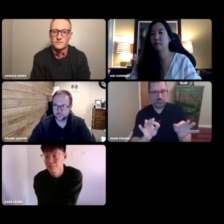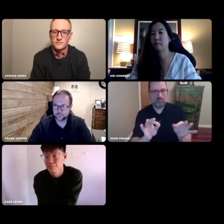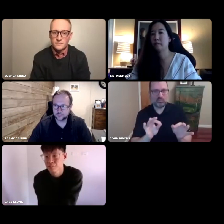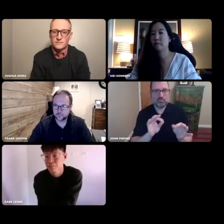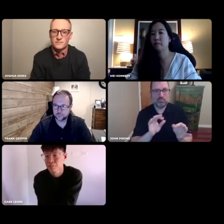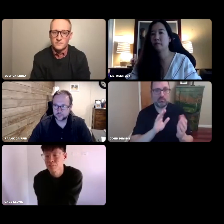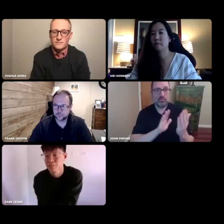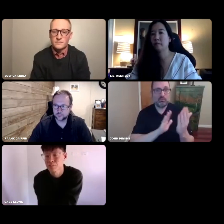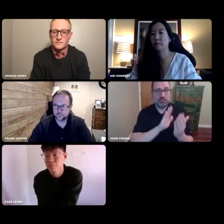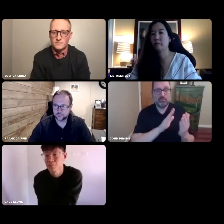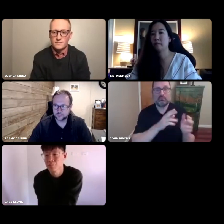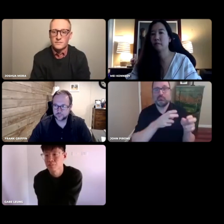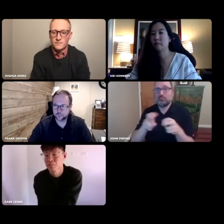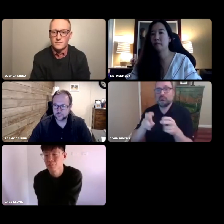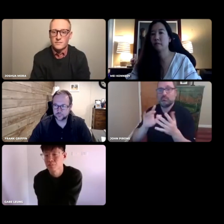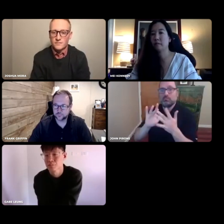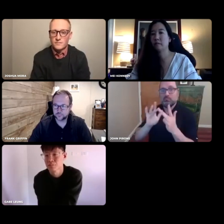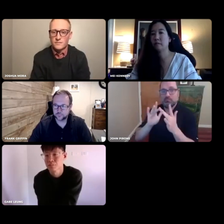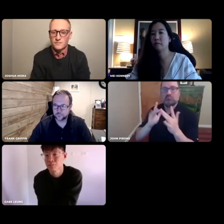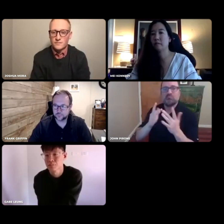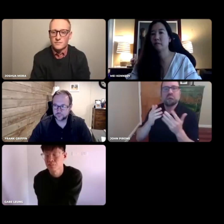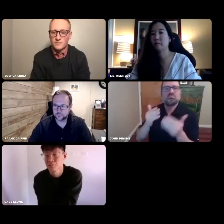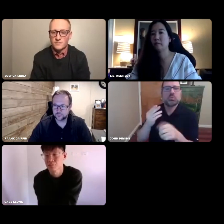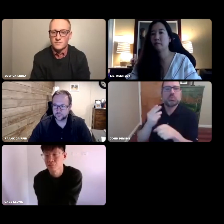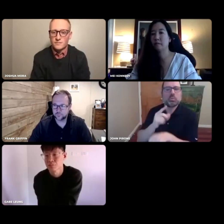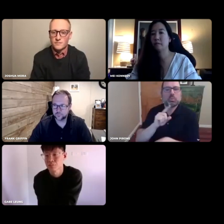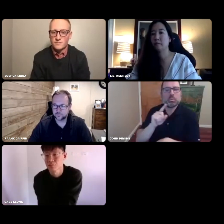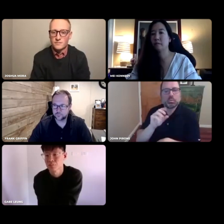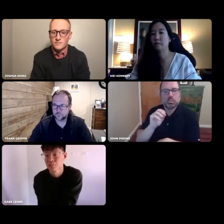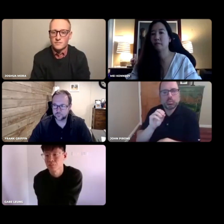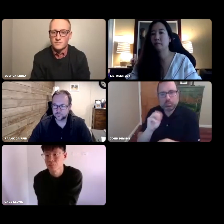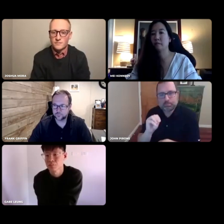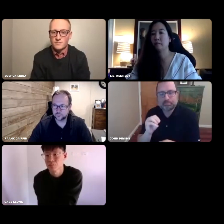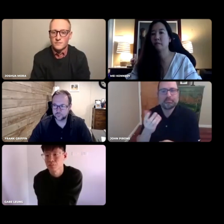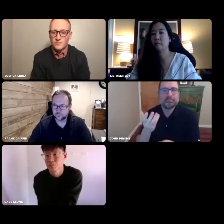Face-to-face instruction of ASL transitioning online.